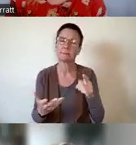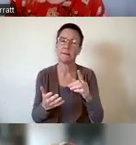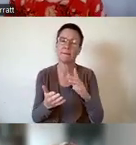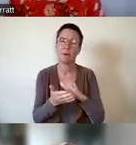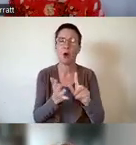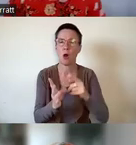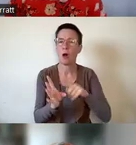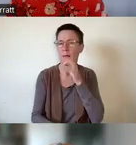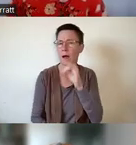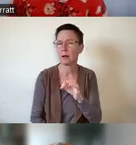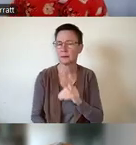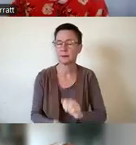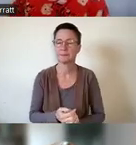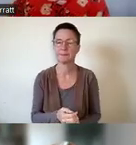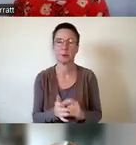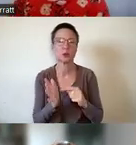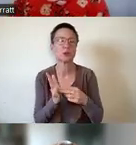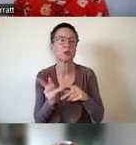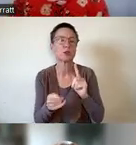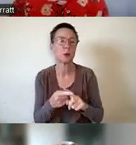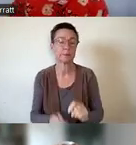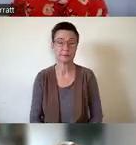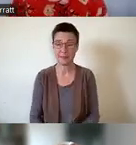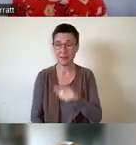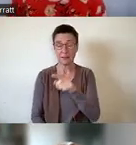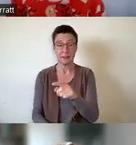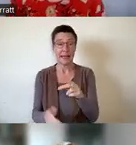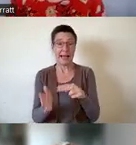It's absolutely fine for you to show personality in your tone of voice.